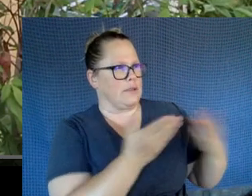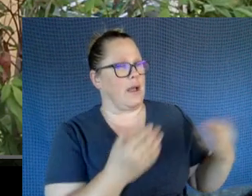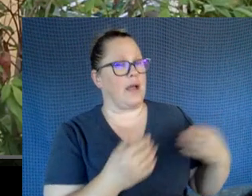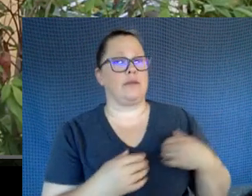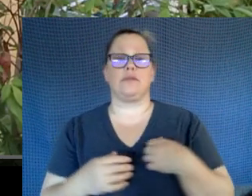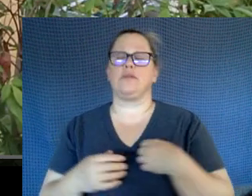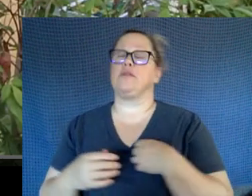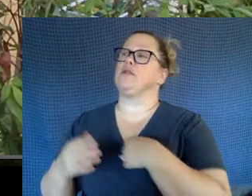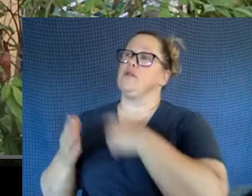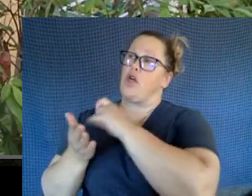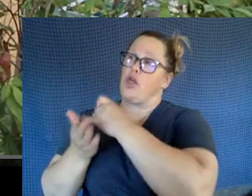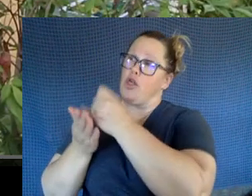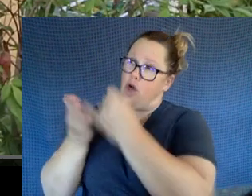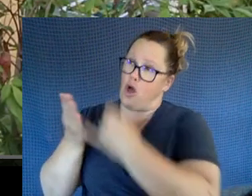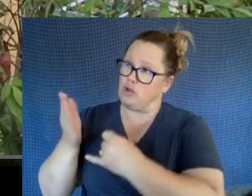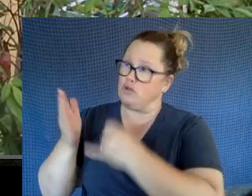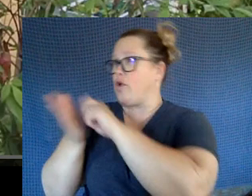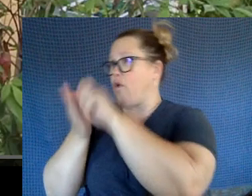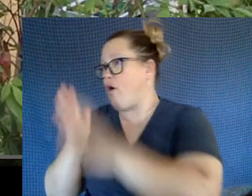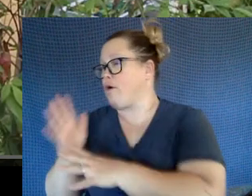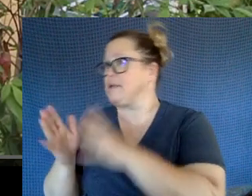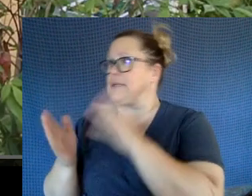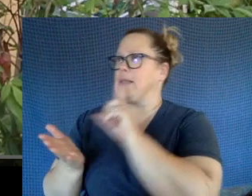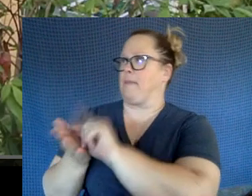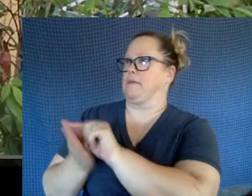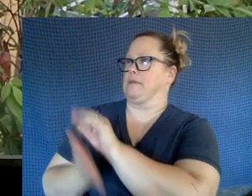company. Oh nice. Lots of good information. The